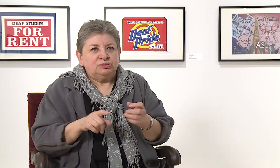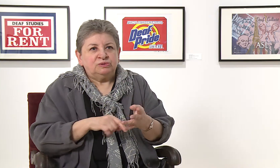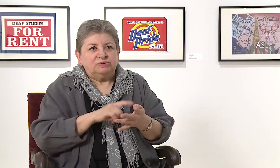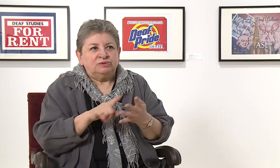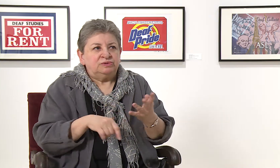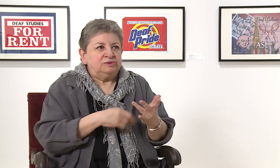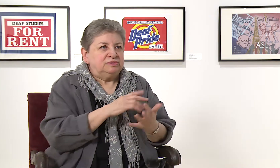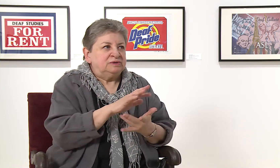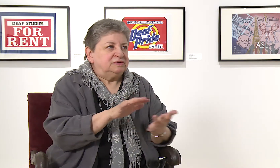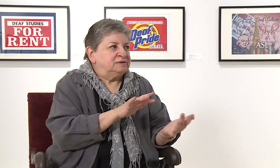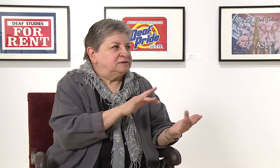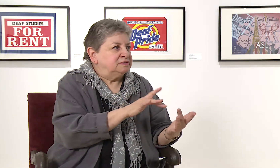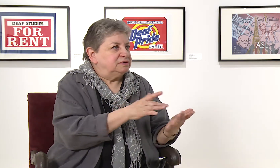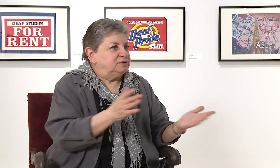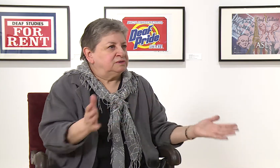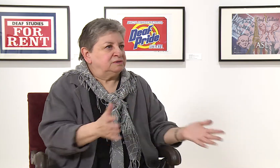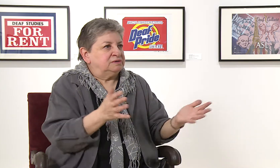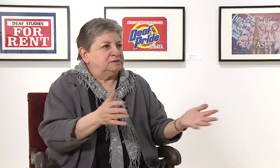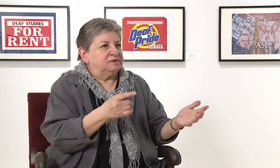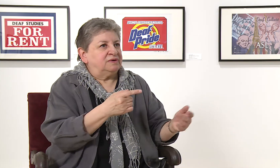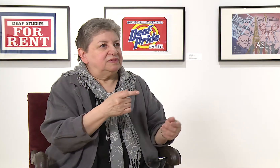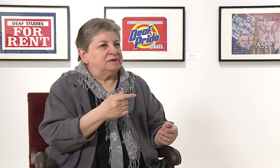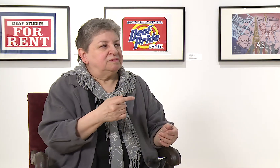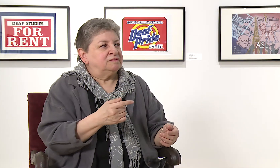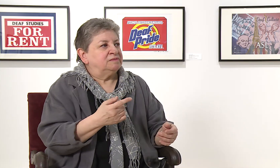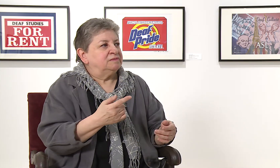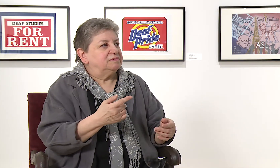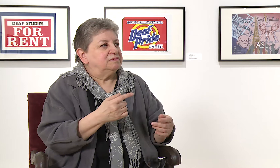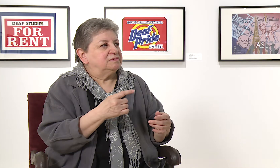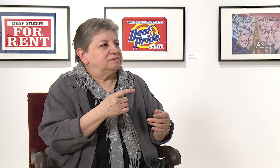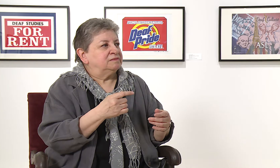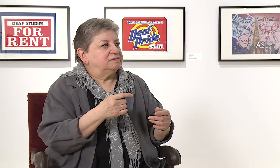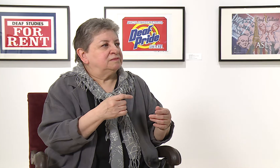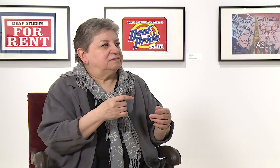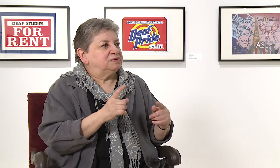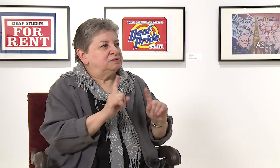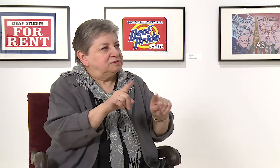We did various outreach through Deaf clubs, the "Silent News,"